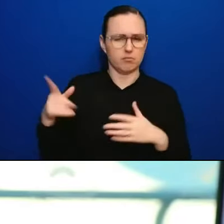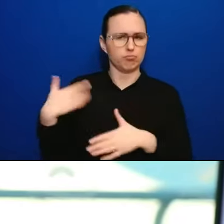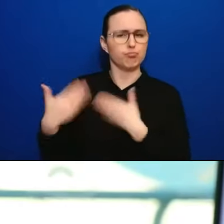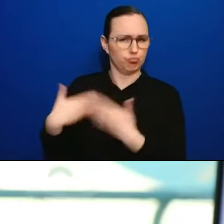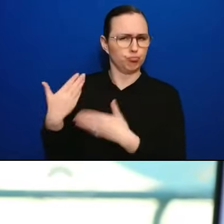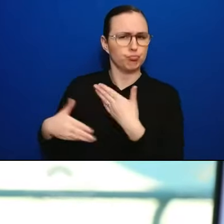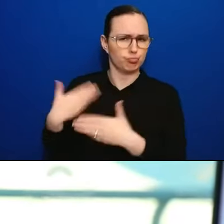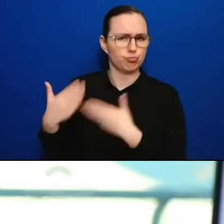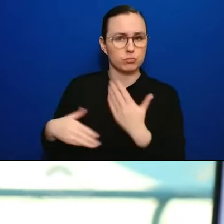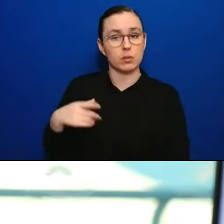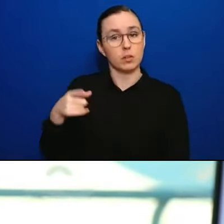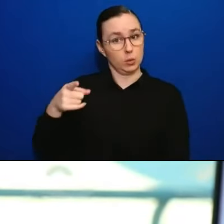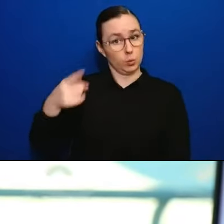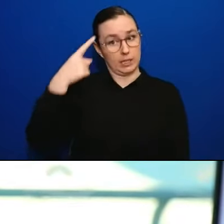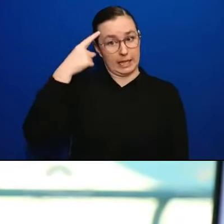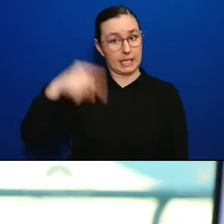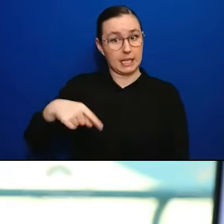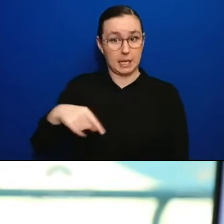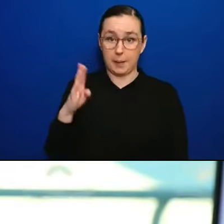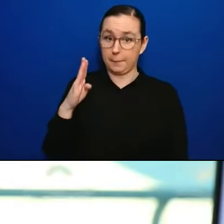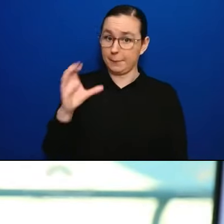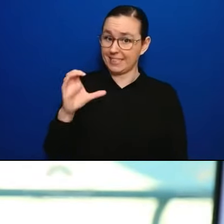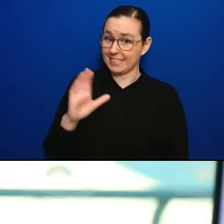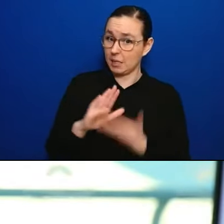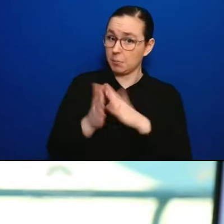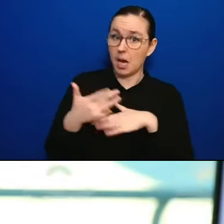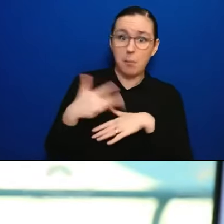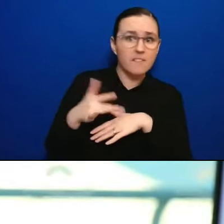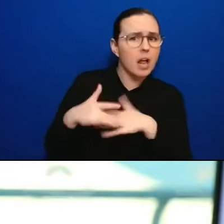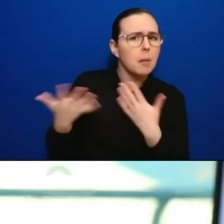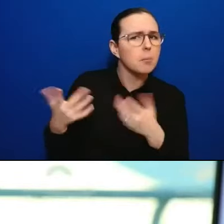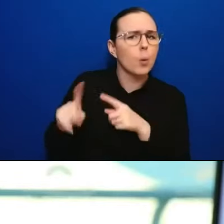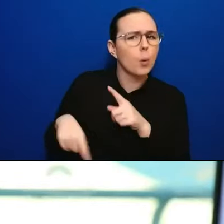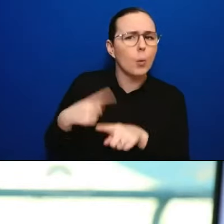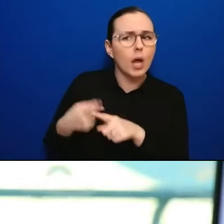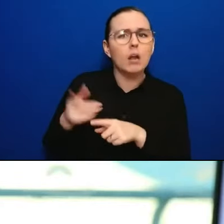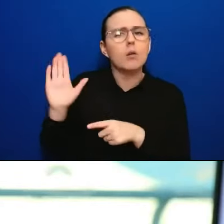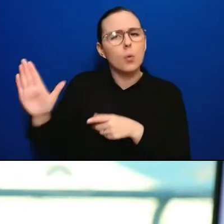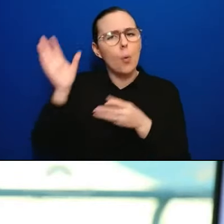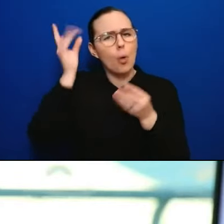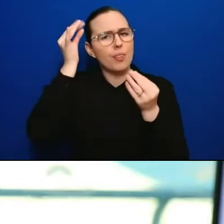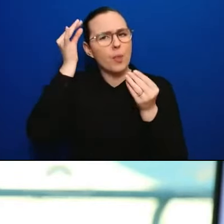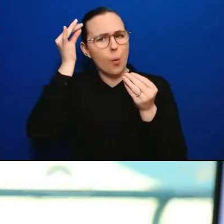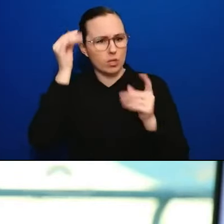years old. At what point do you expect to